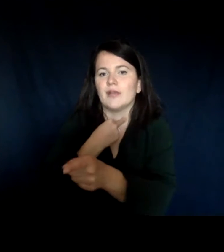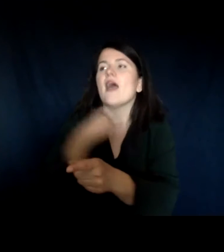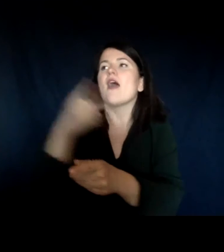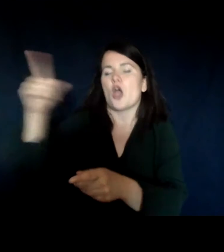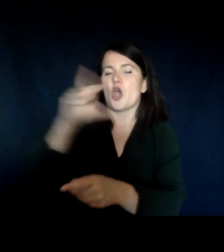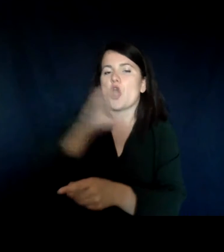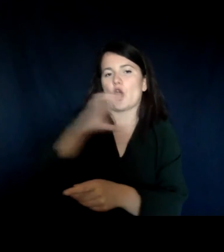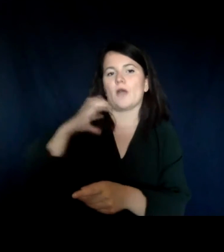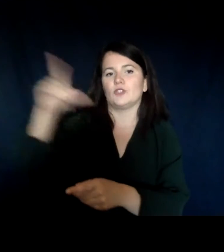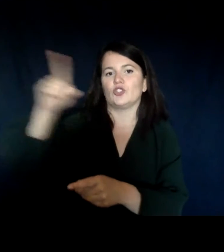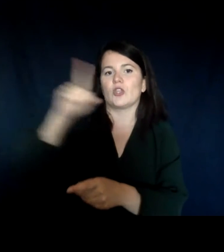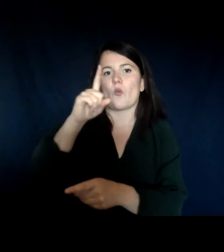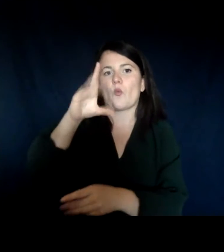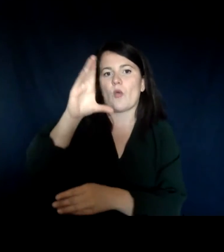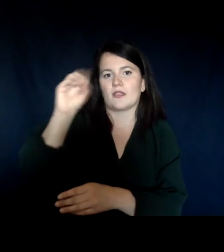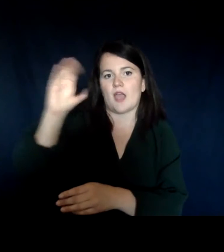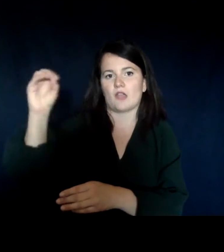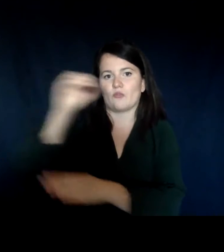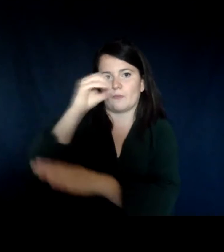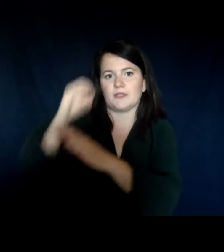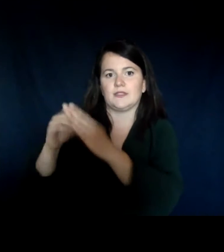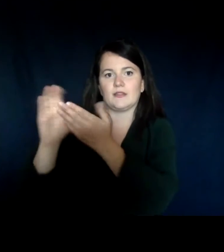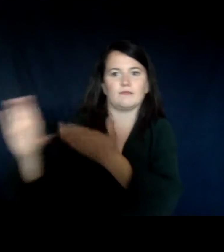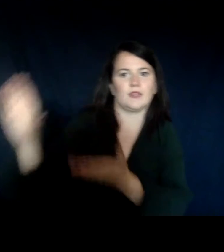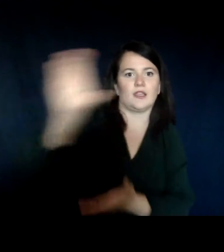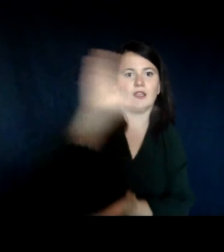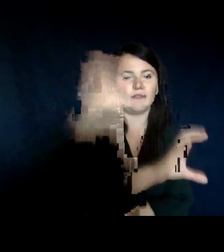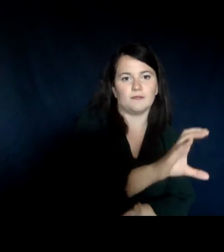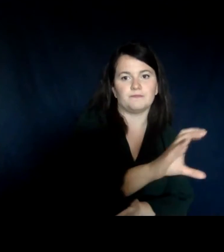whose employees are affected by the COVID-19 crisis